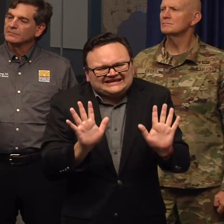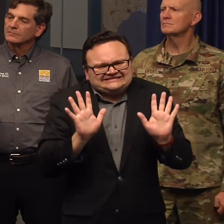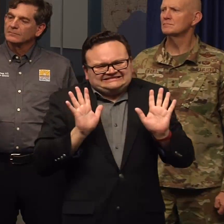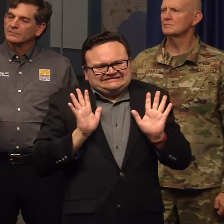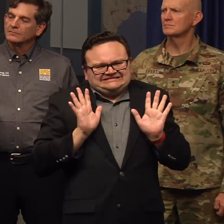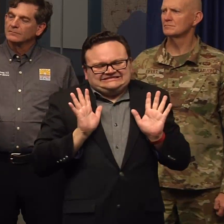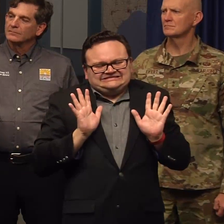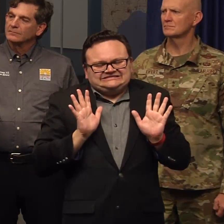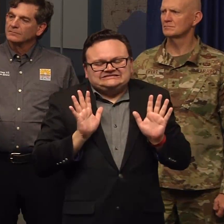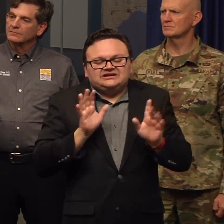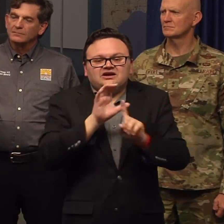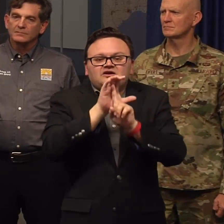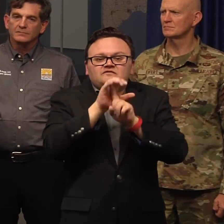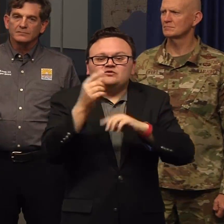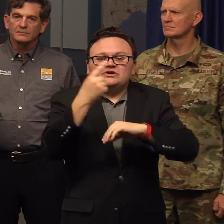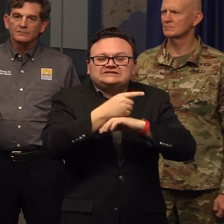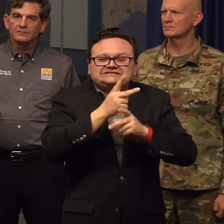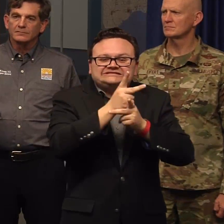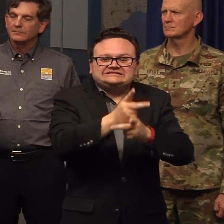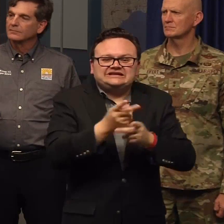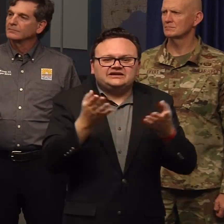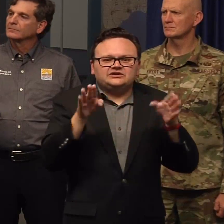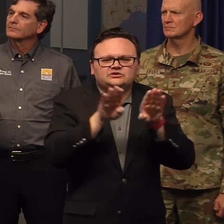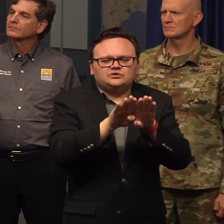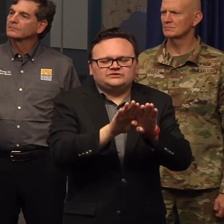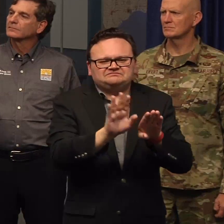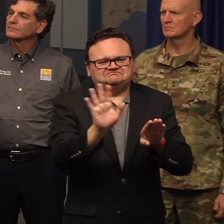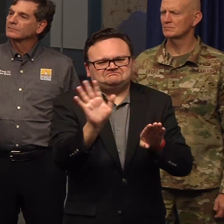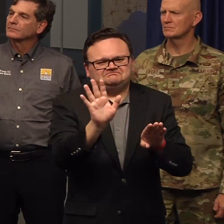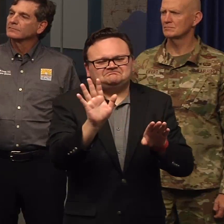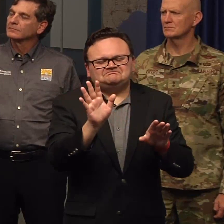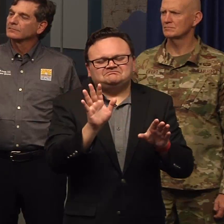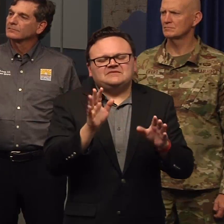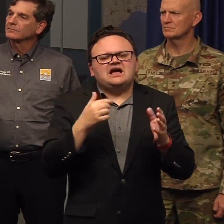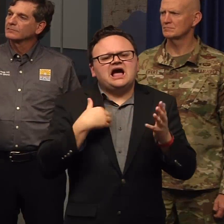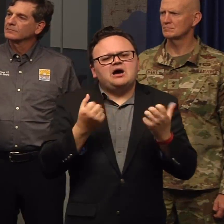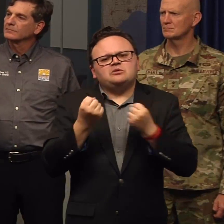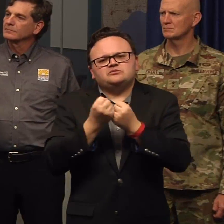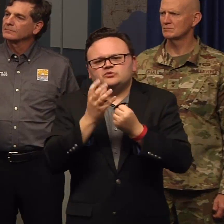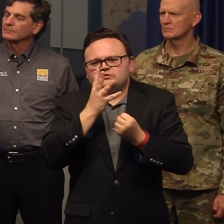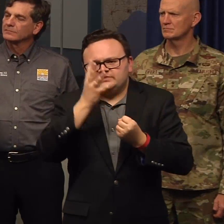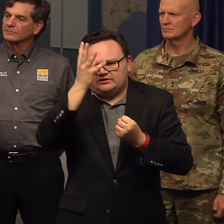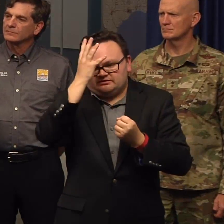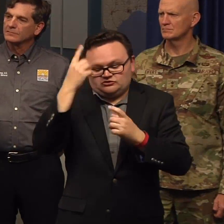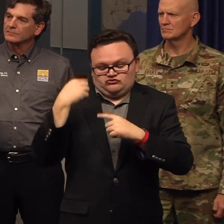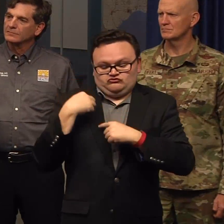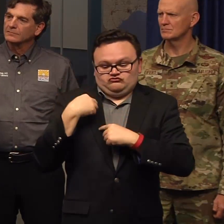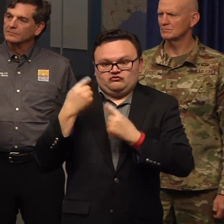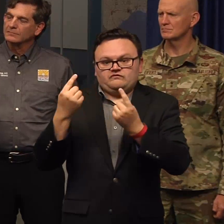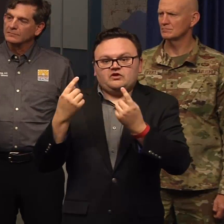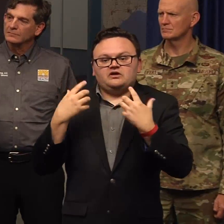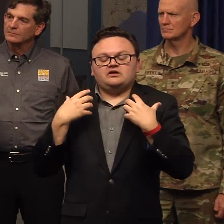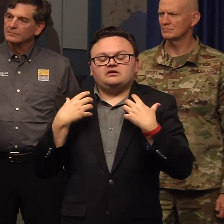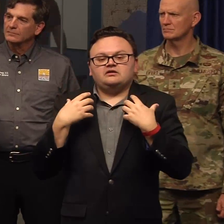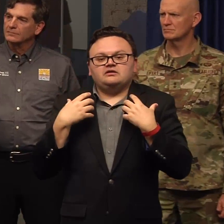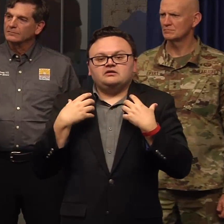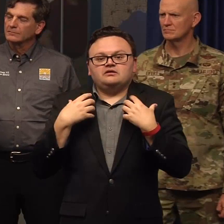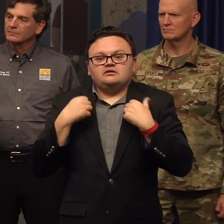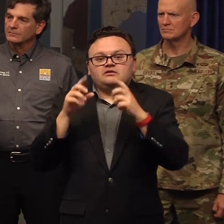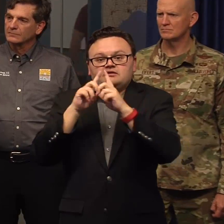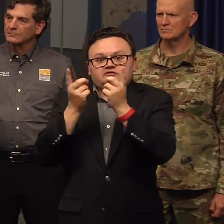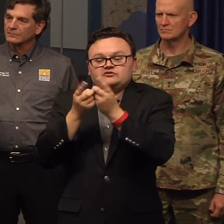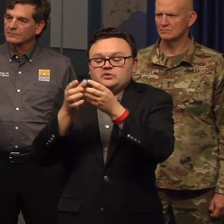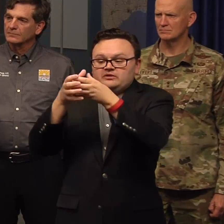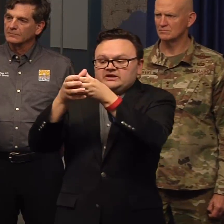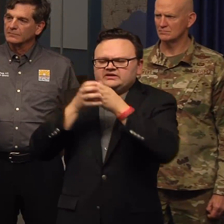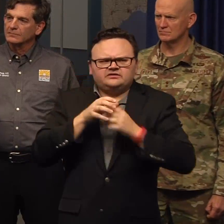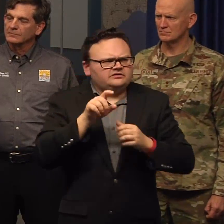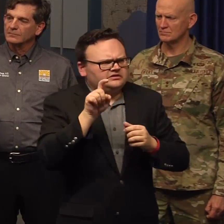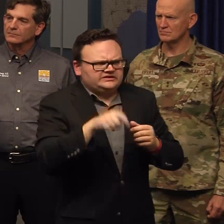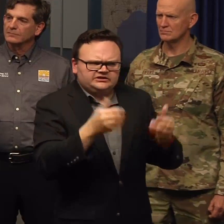BUT I THINK A LOT OF PATIENTS,